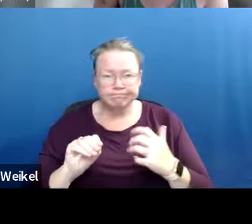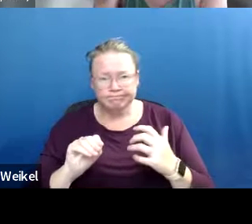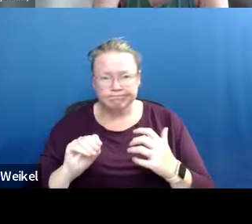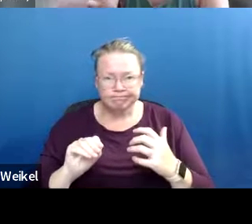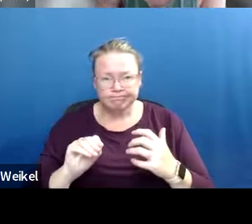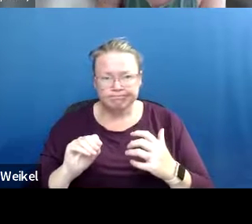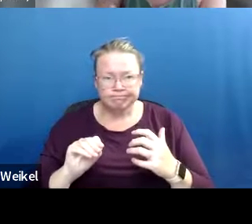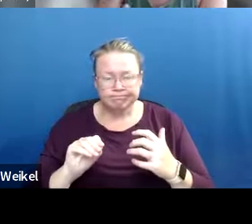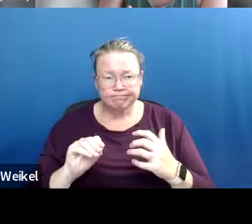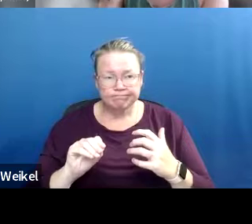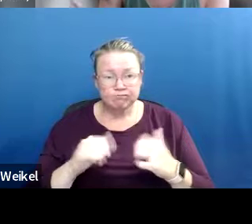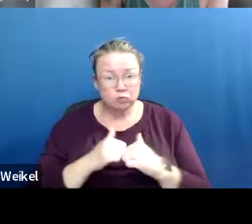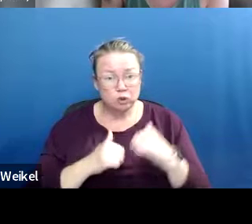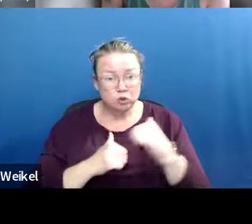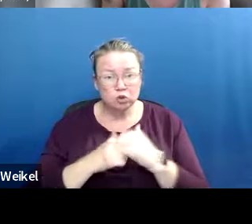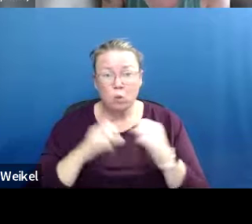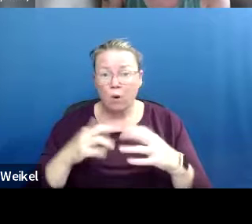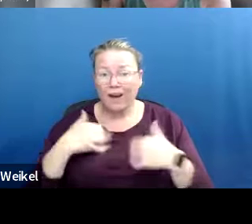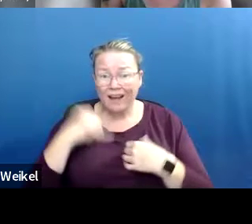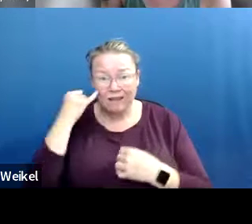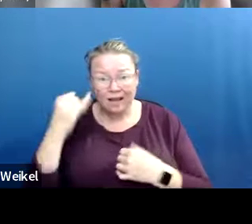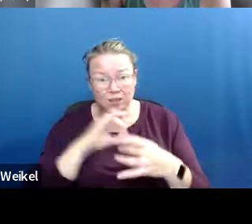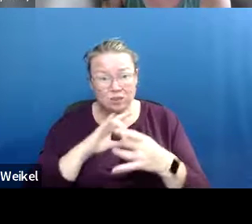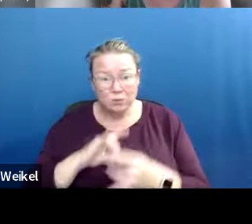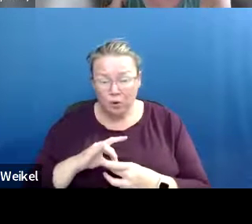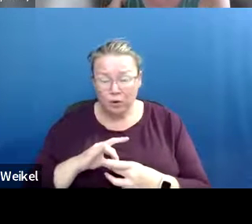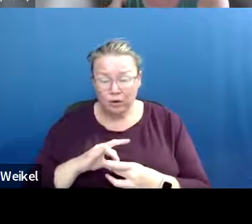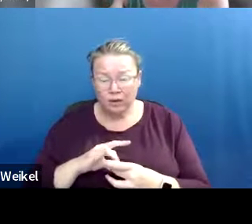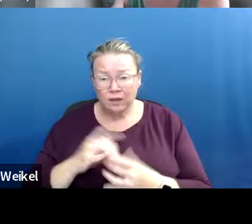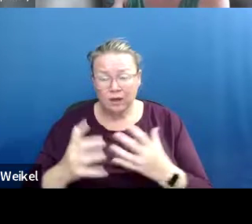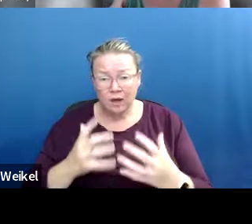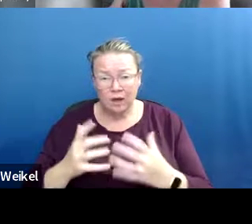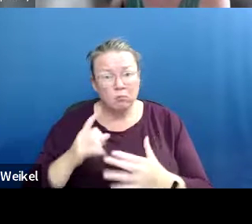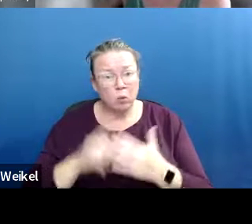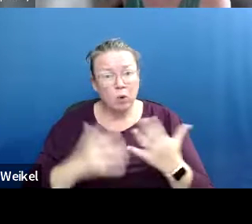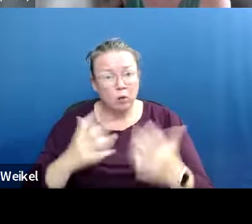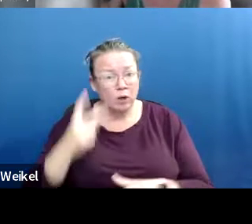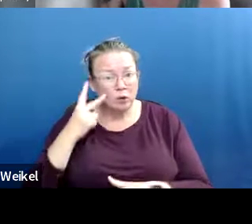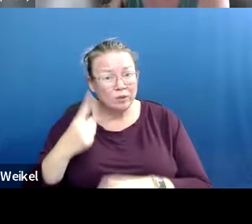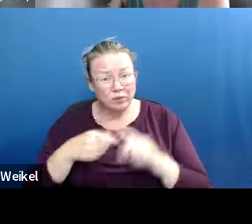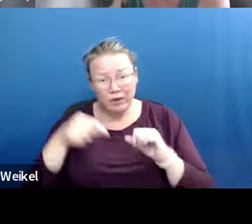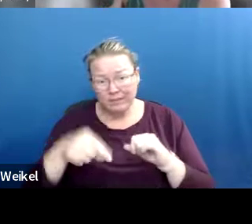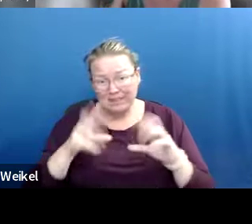Harm (He/Him): structure, or have ideas on on what you want to see from the from these meetings.